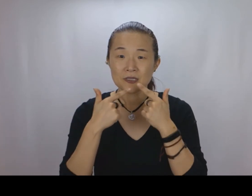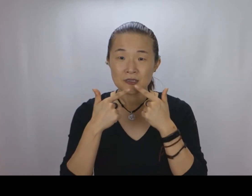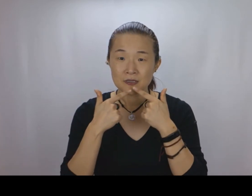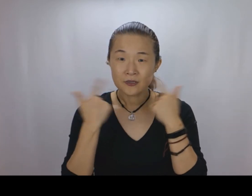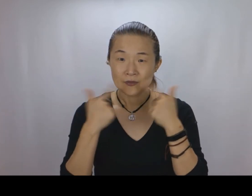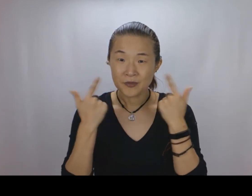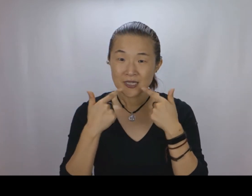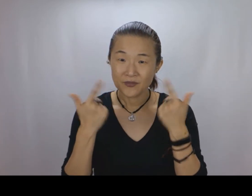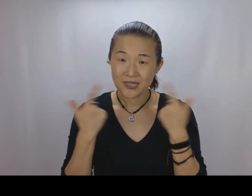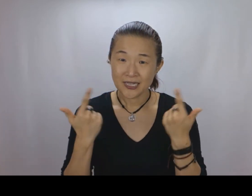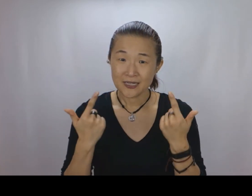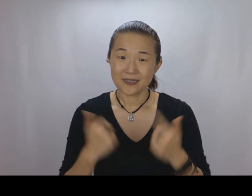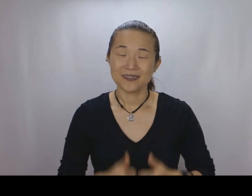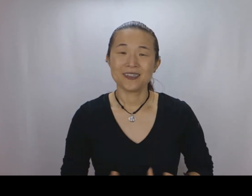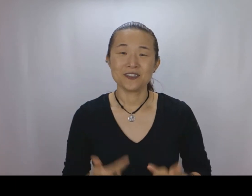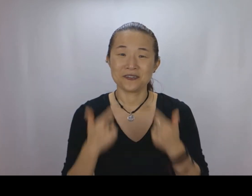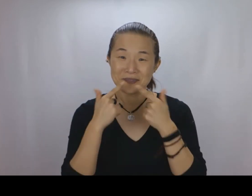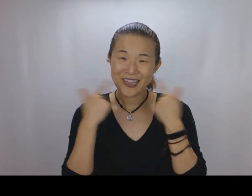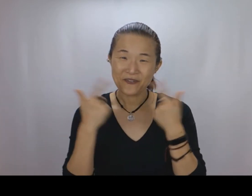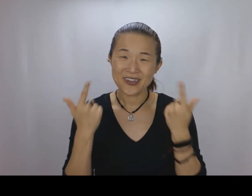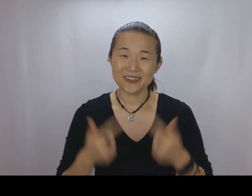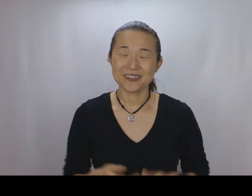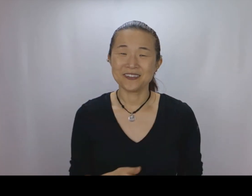but you're gonna do it repeatedly because you're laughing.